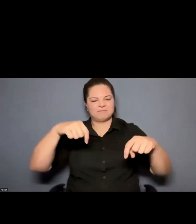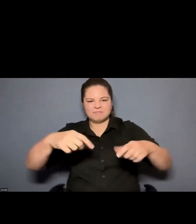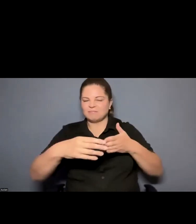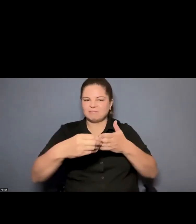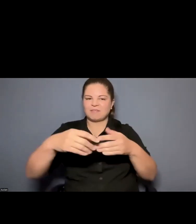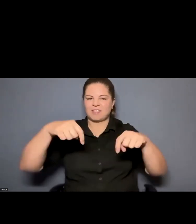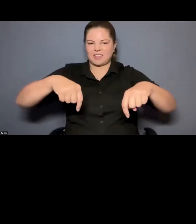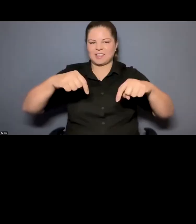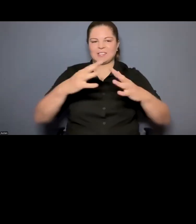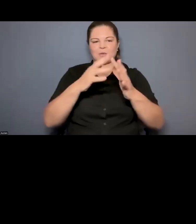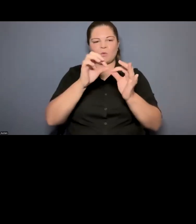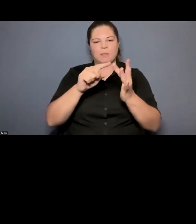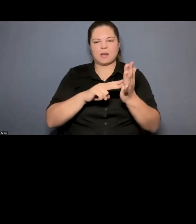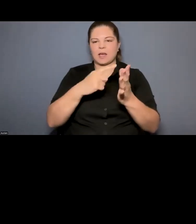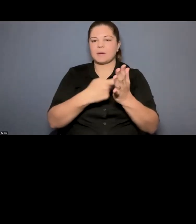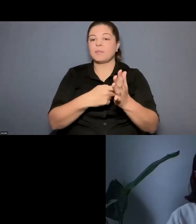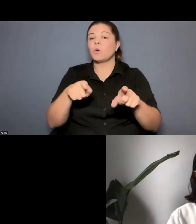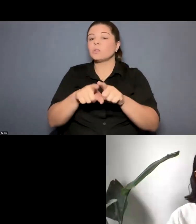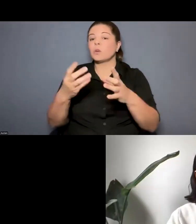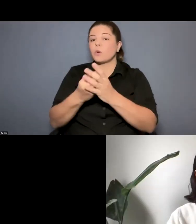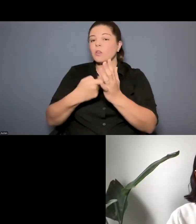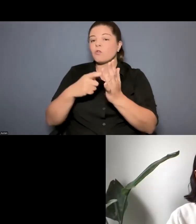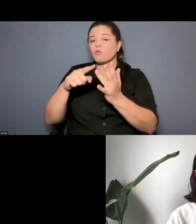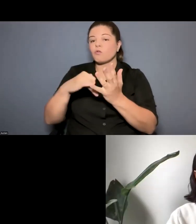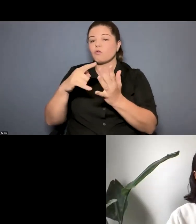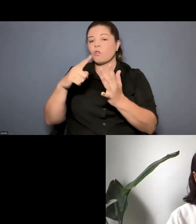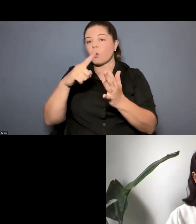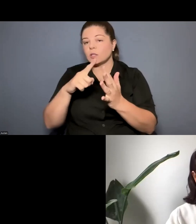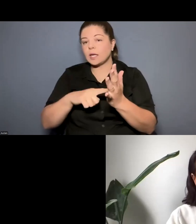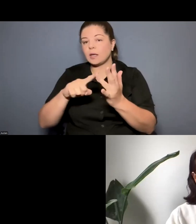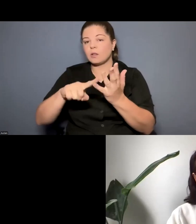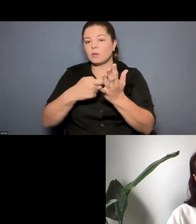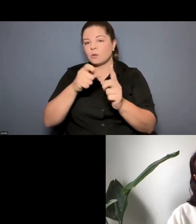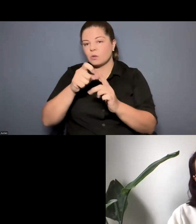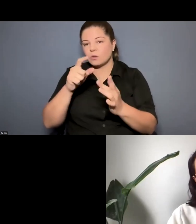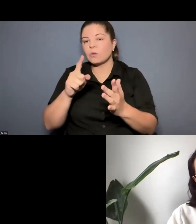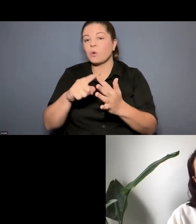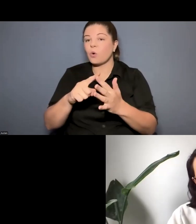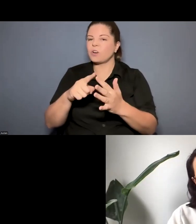Rosie Lourde, the Chair of Screen Australia's Gender Matters Taskforce. Rosie, can I get you